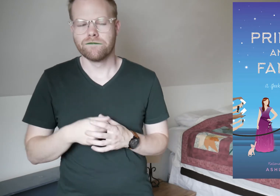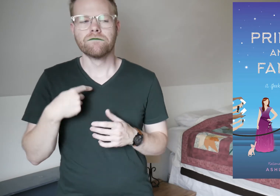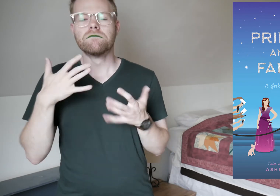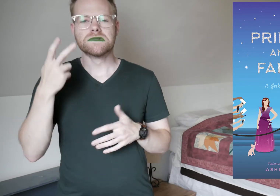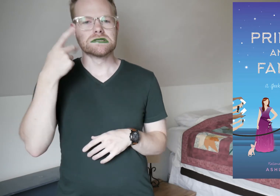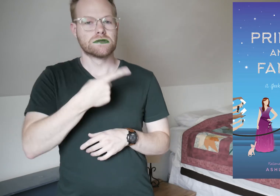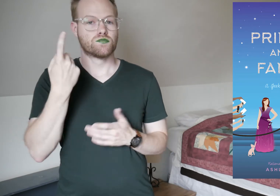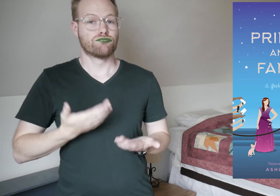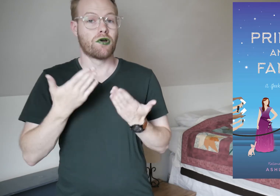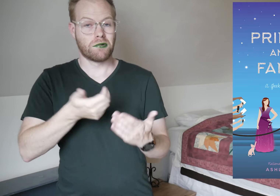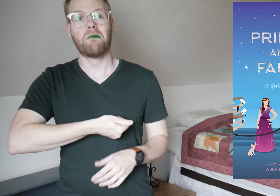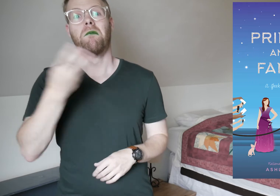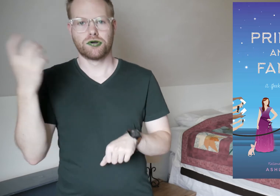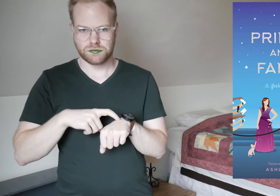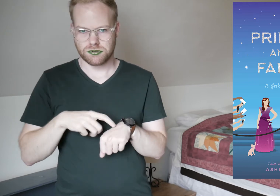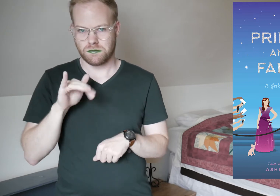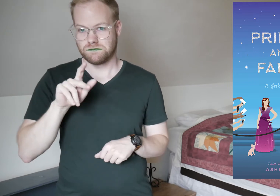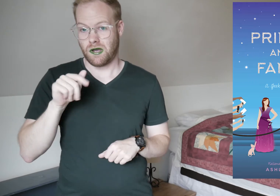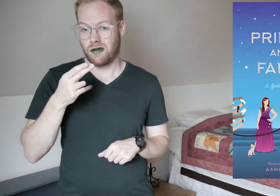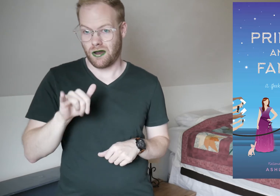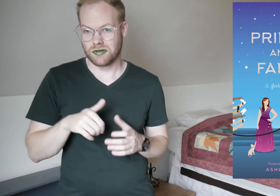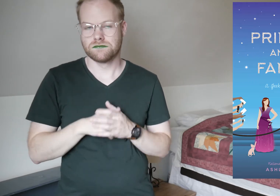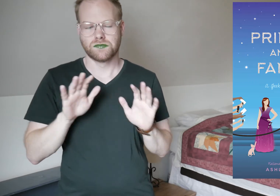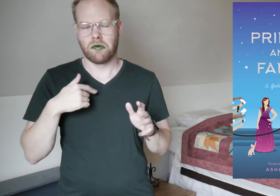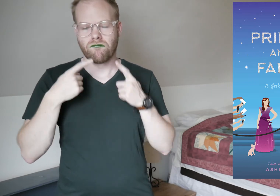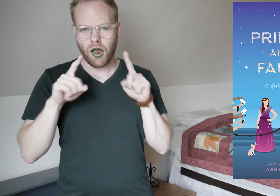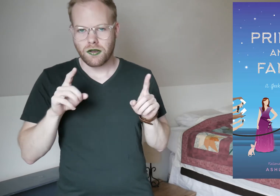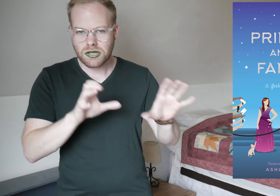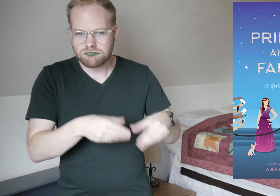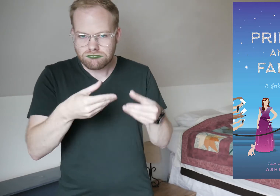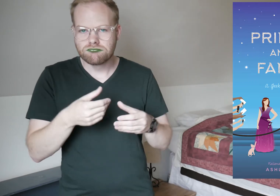I’ve seen this one recommended multiple times by Kathy, so I’m finally picking it up.